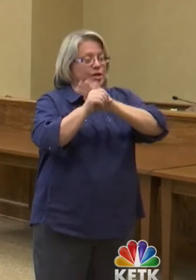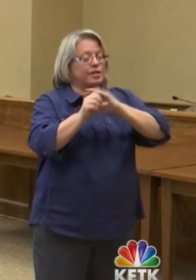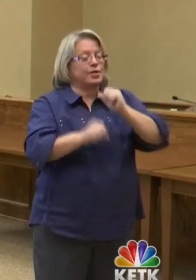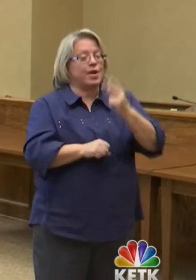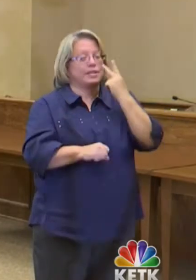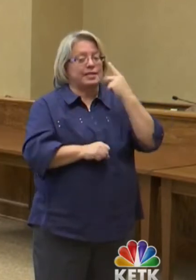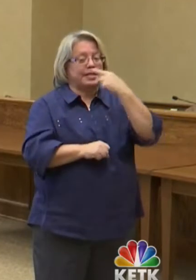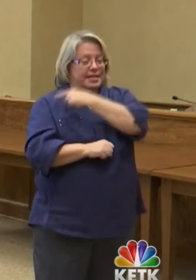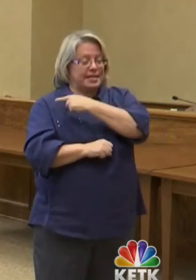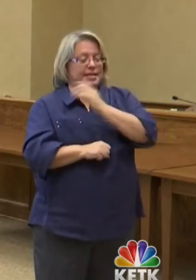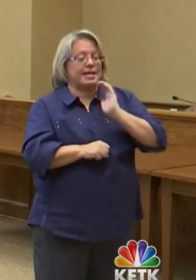CODE MAP.